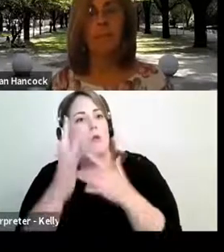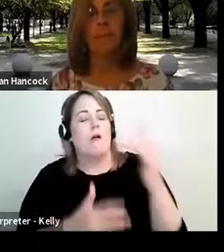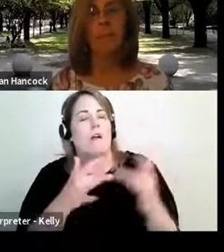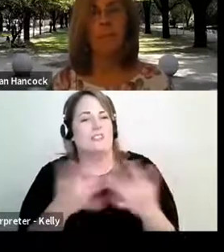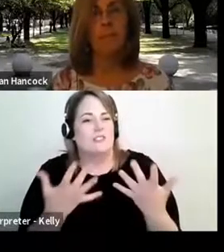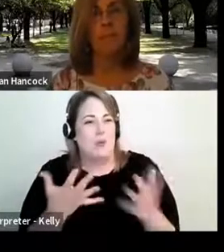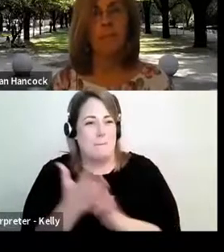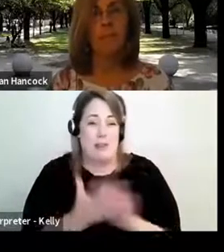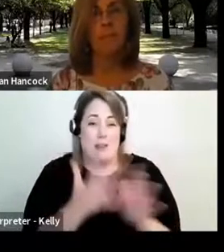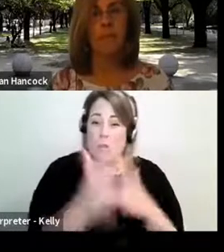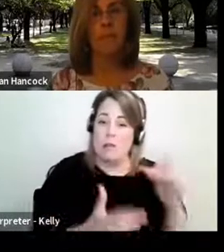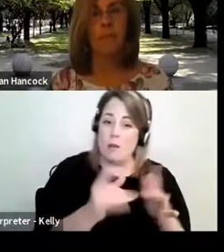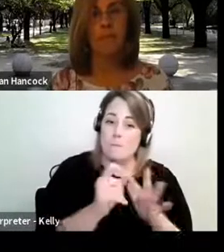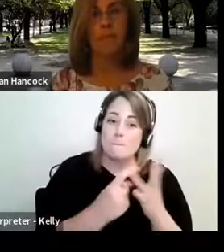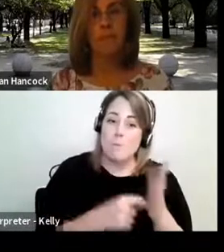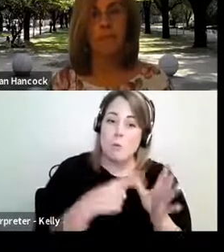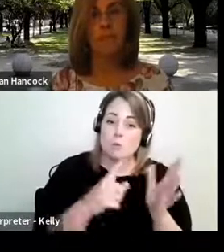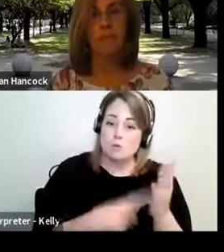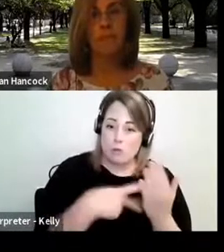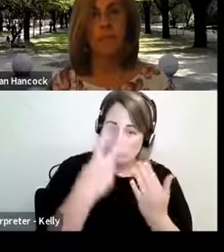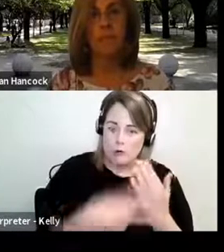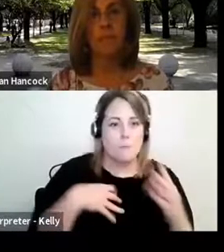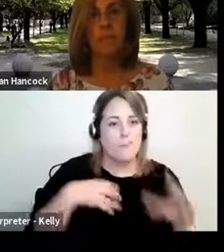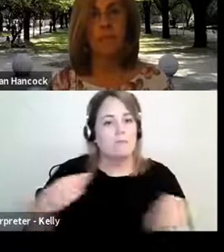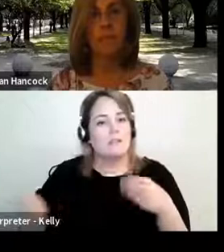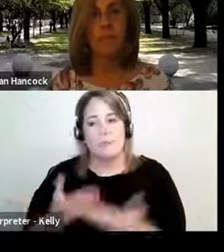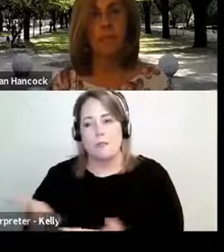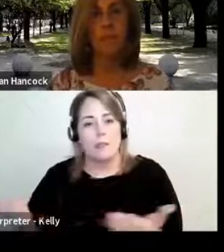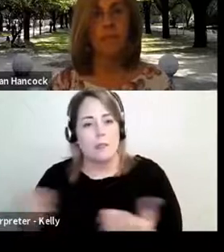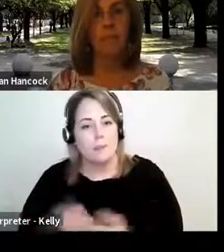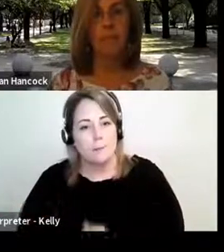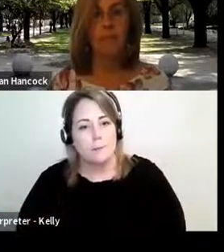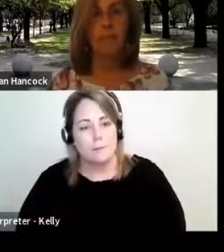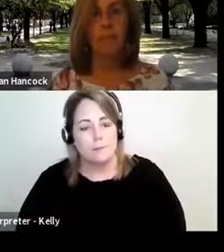flexibility. So we operate online and we have – well, we don’t have face-to-face at the moment